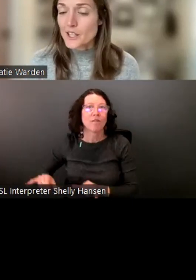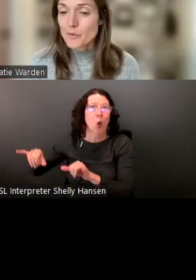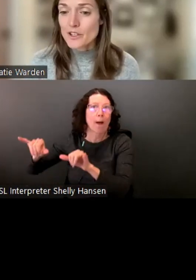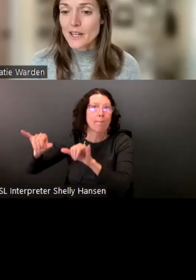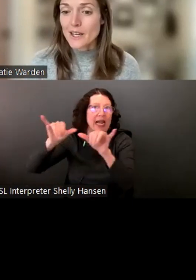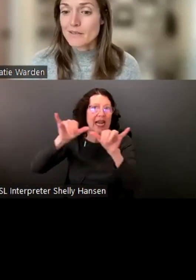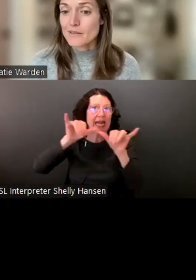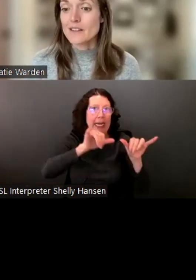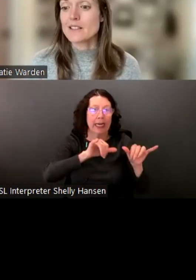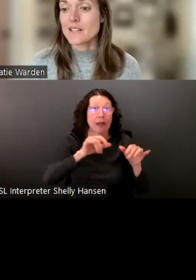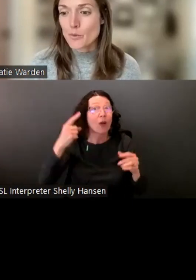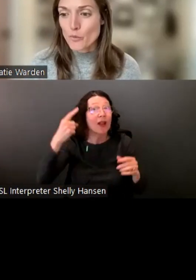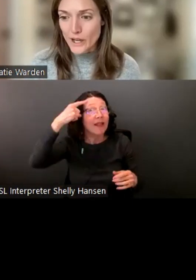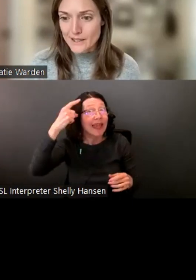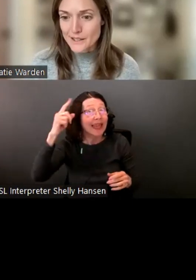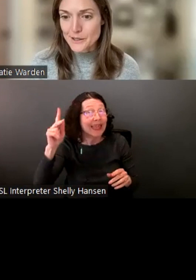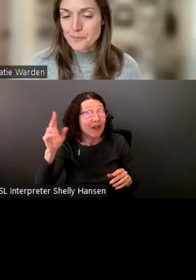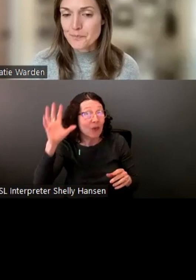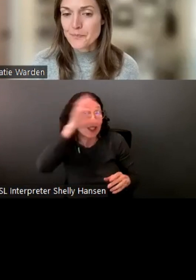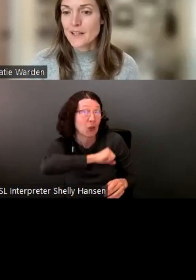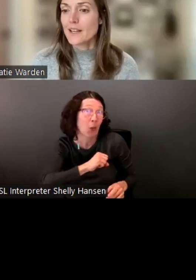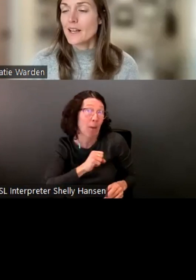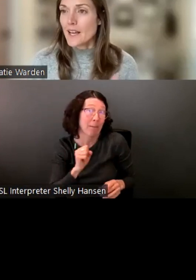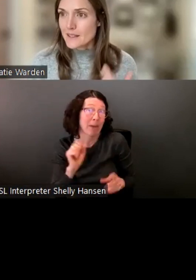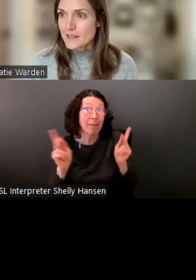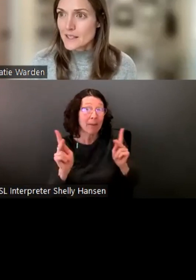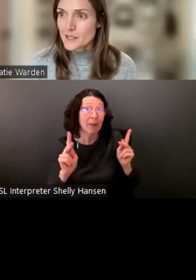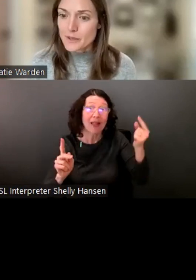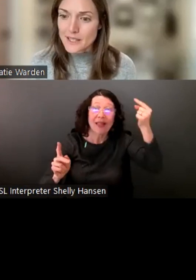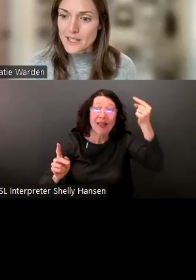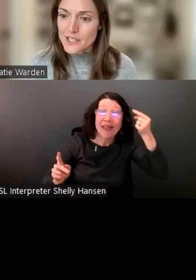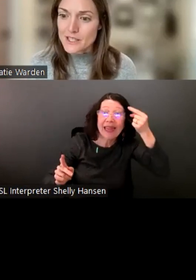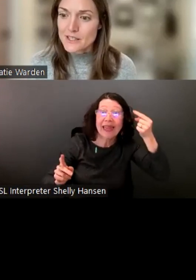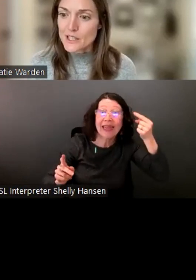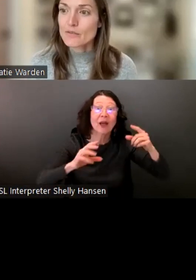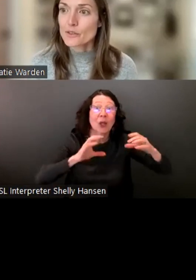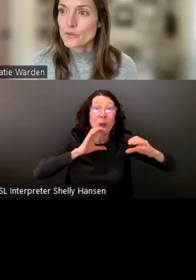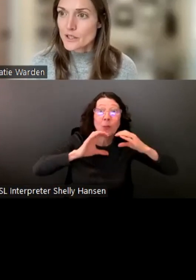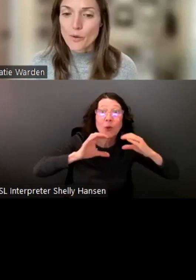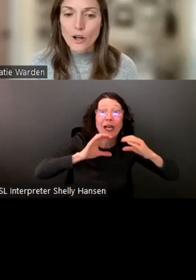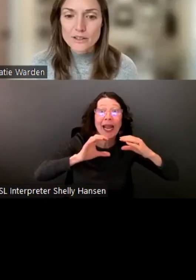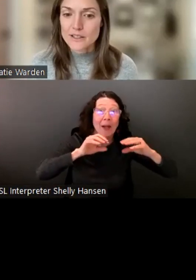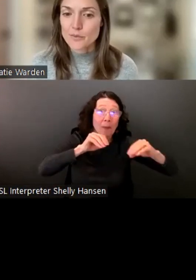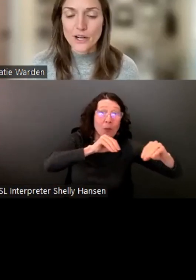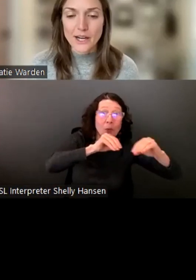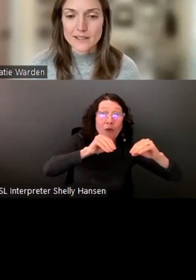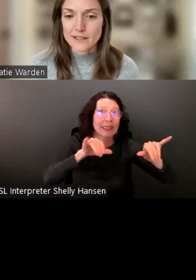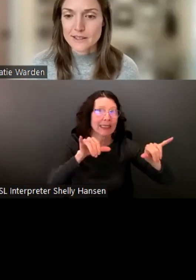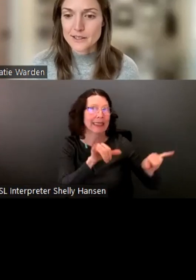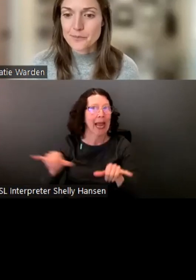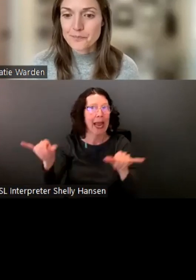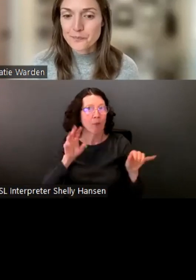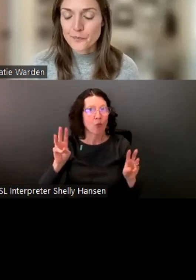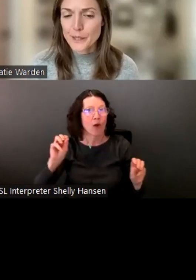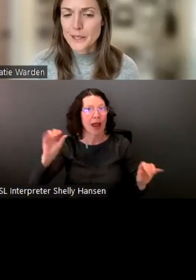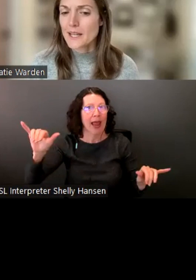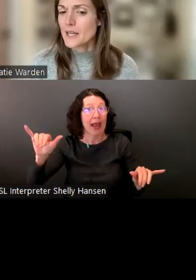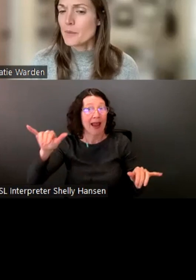and communicate in the same ways. And these expectations influence our policies and practices, right?